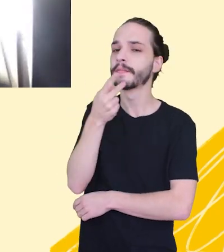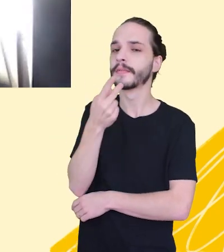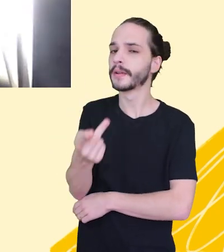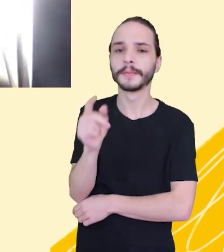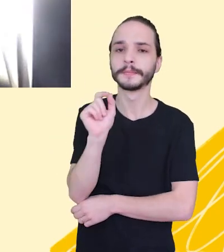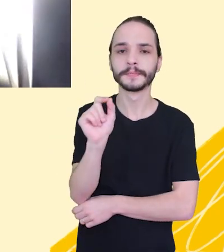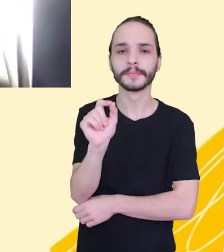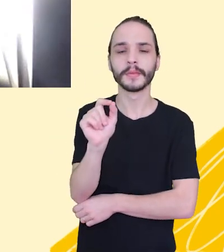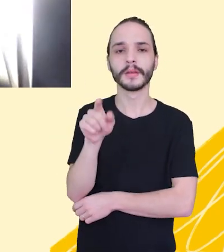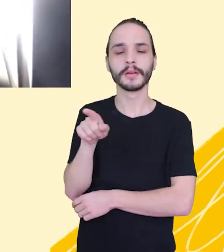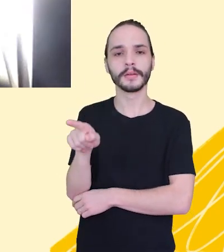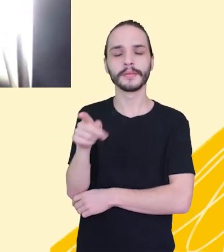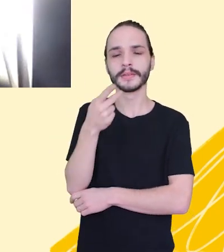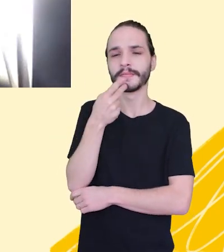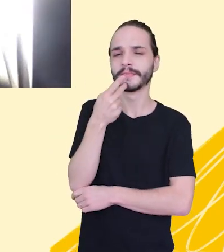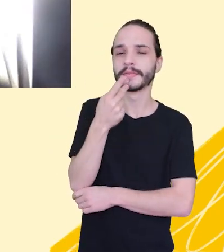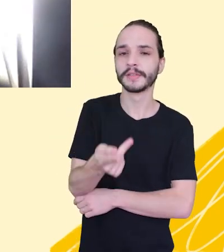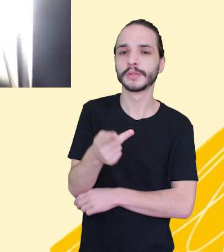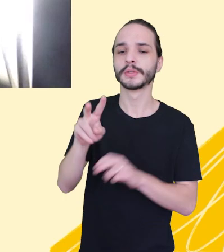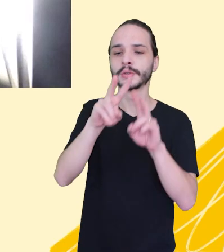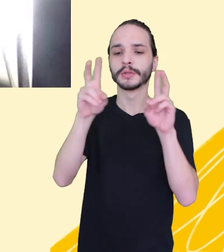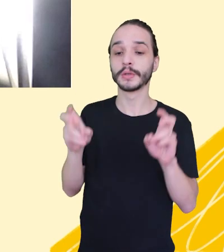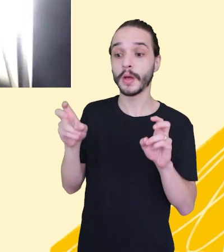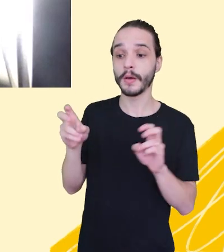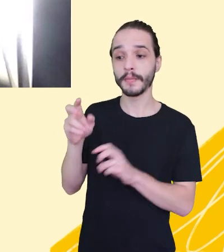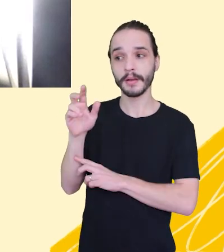You talked about the connection between the story